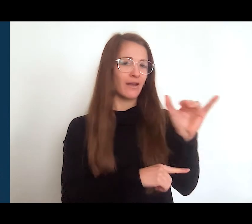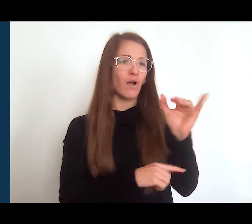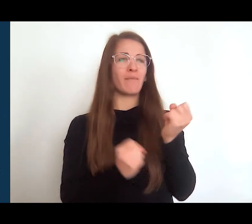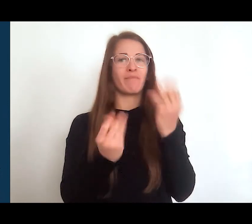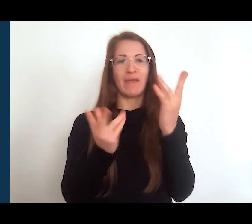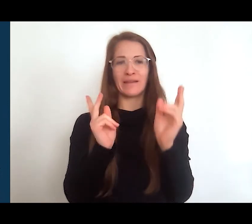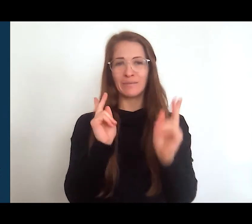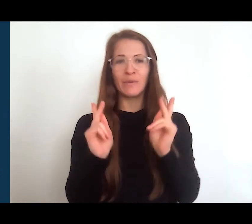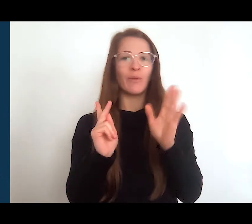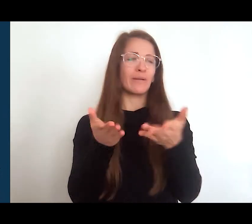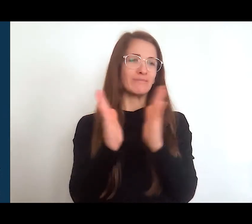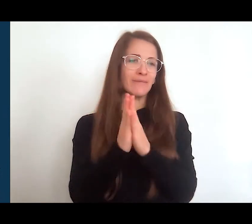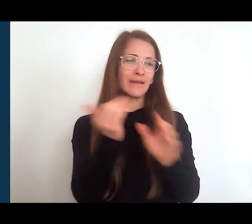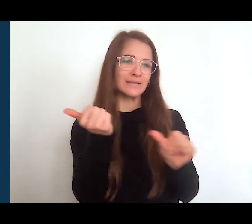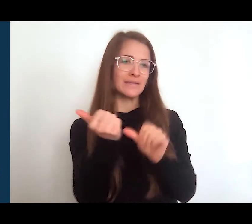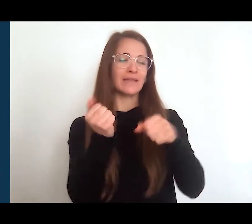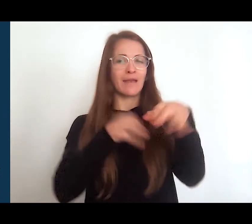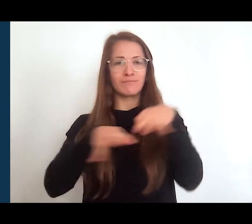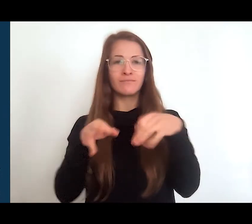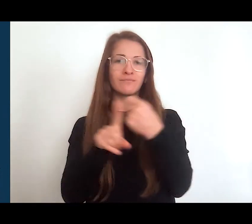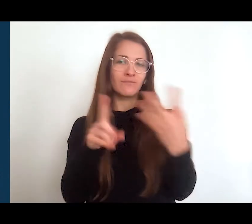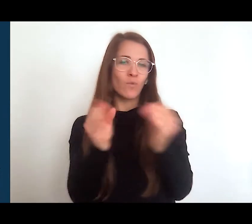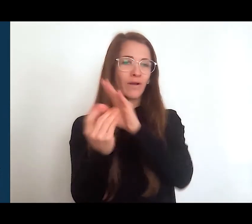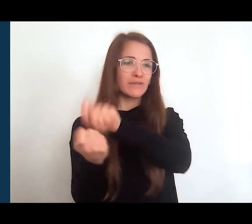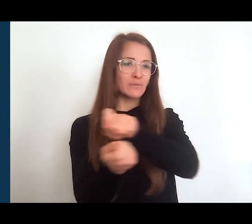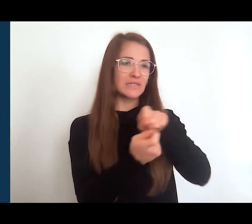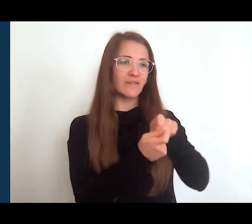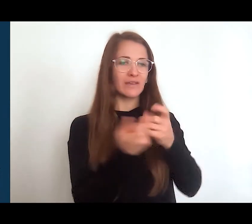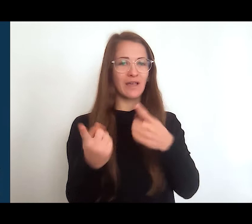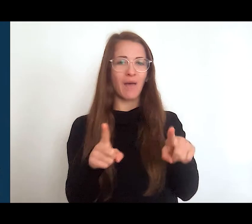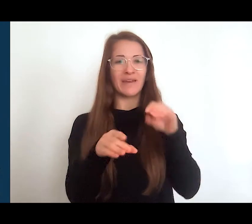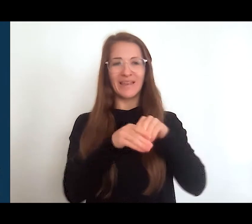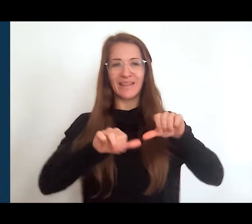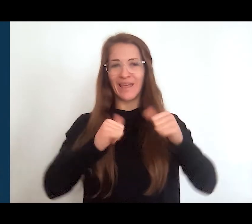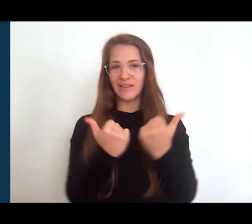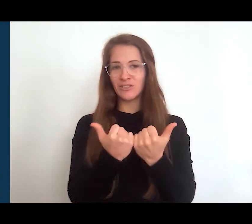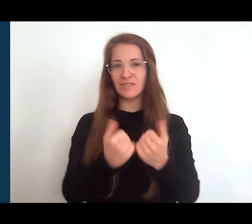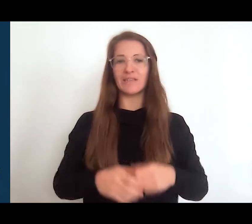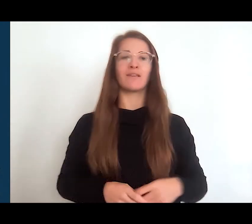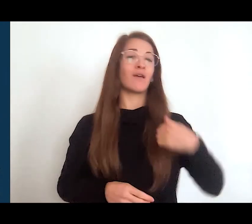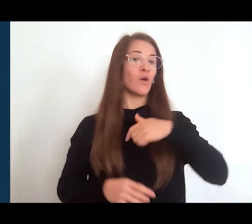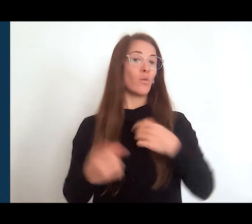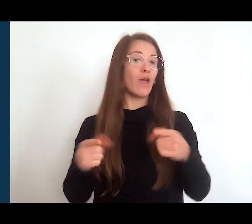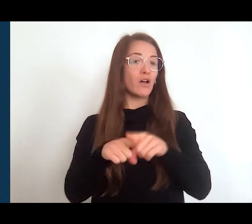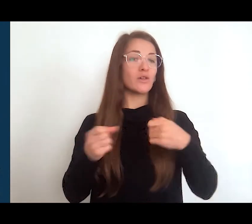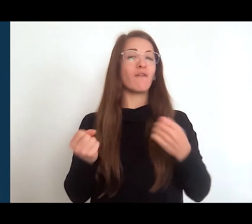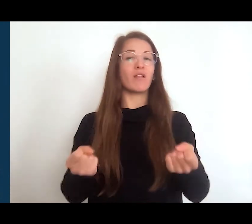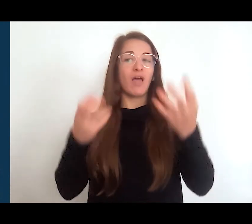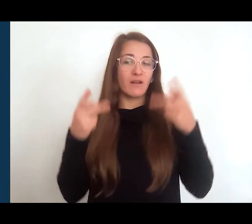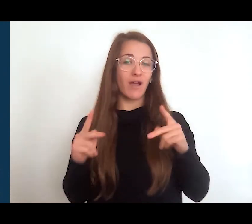EVERYTHING THAT DRNY DOES AND WE CAN EXPLAIN THE SPECIFICS GOING ON WITH THE AGENCY.